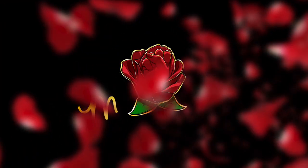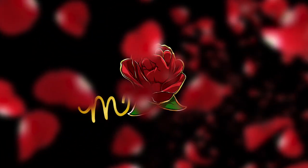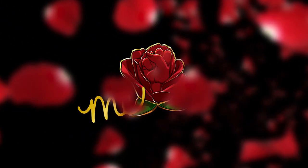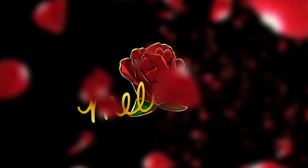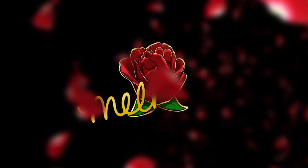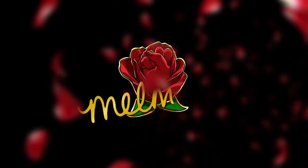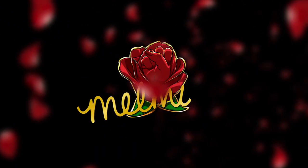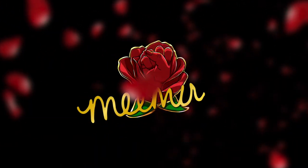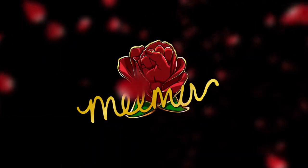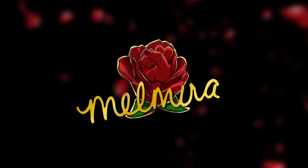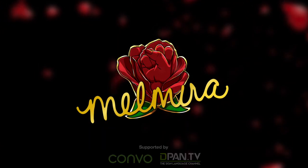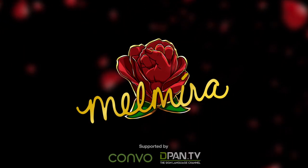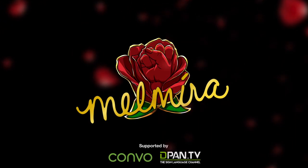Captioned by aslcaptions.com